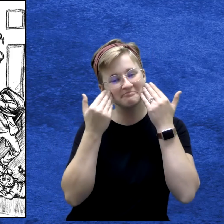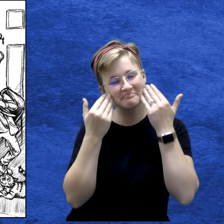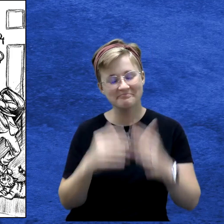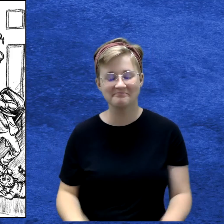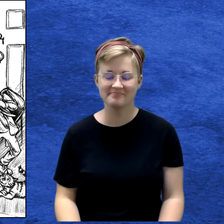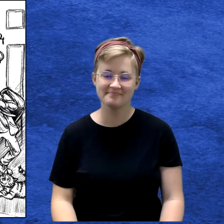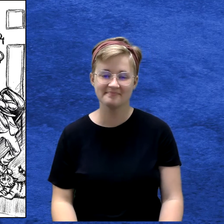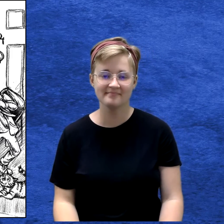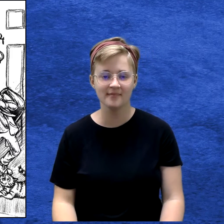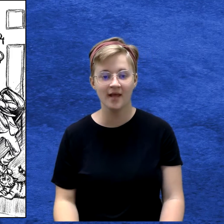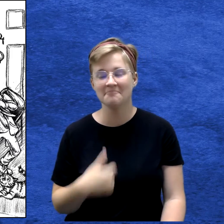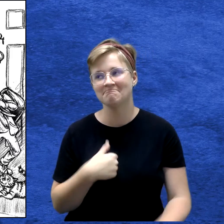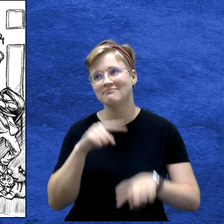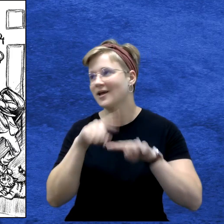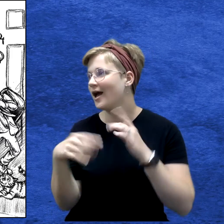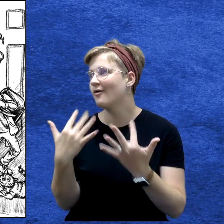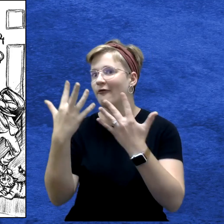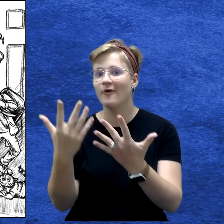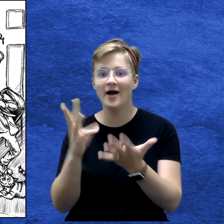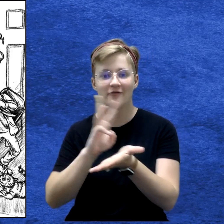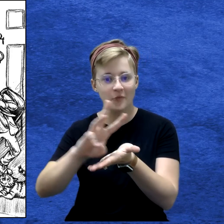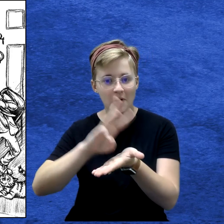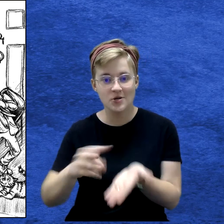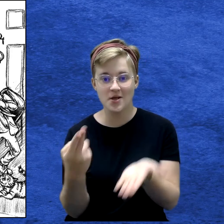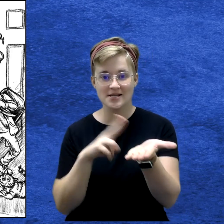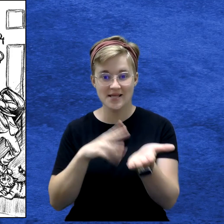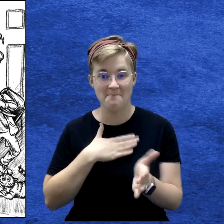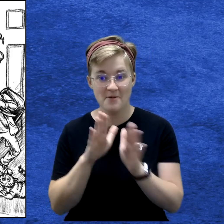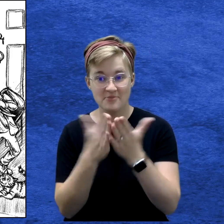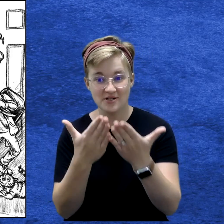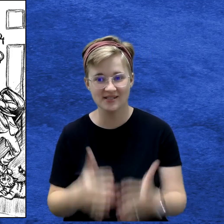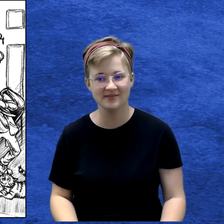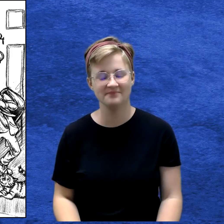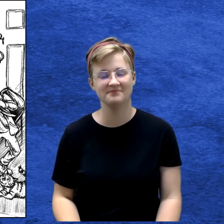“I can’t wait until Wallis Wallace signs my book!” she said.